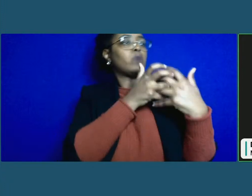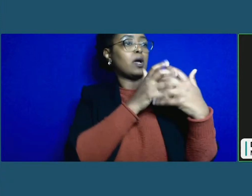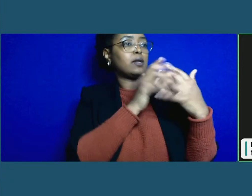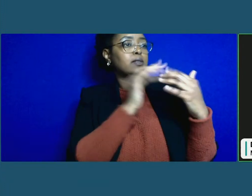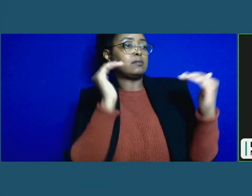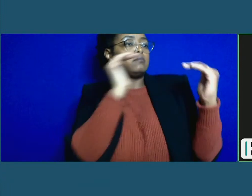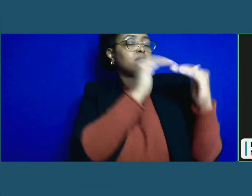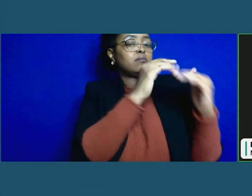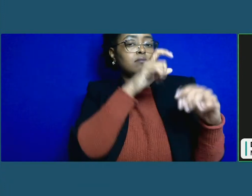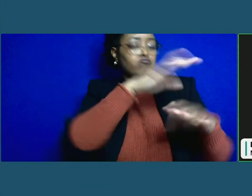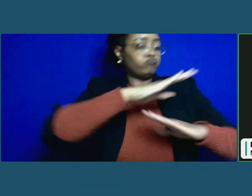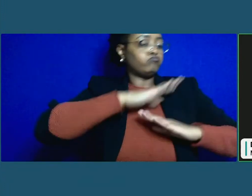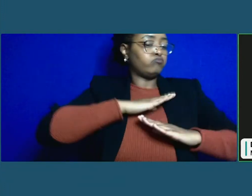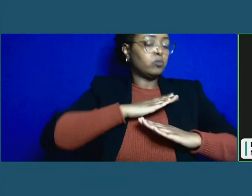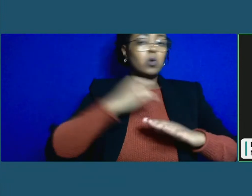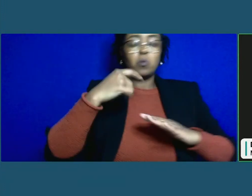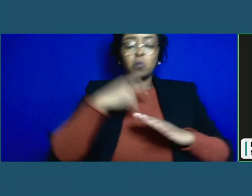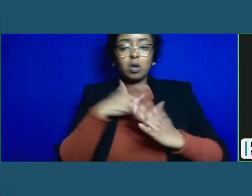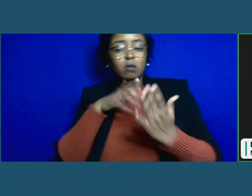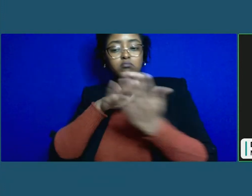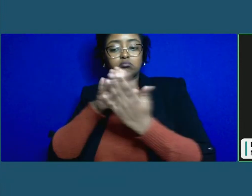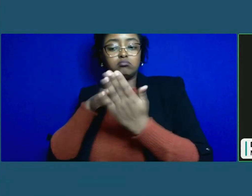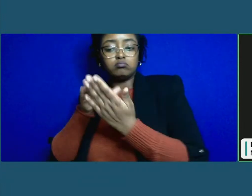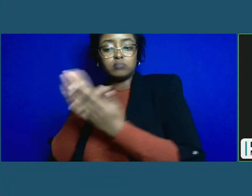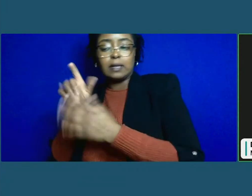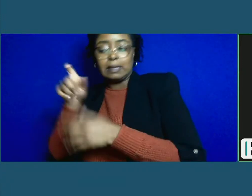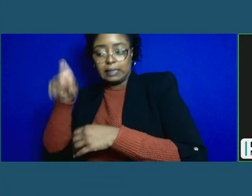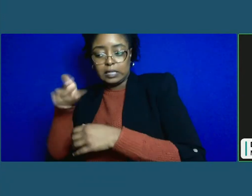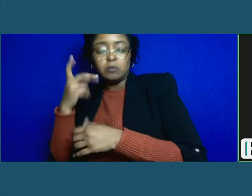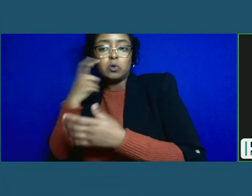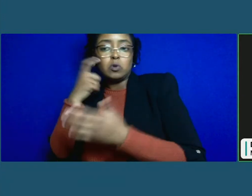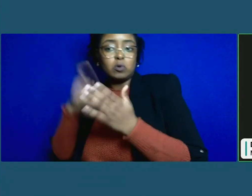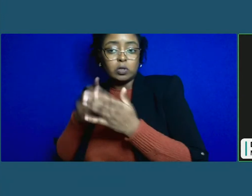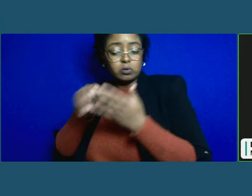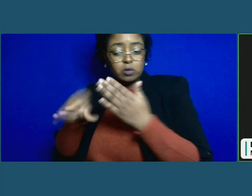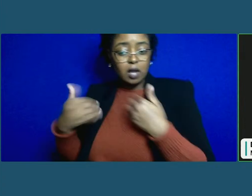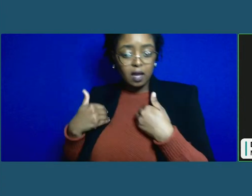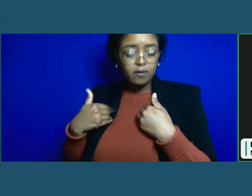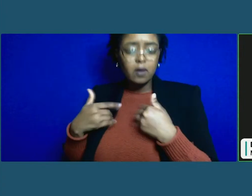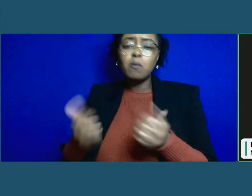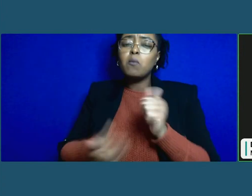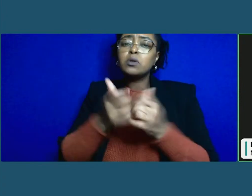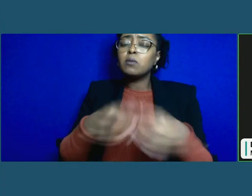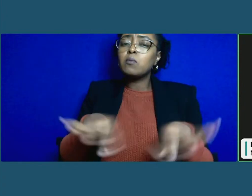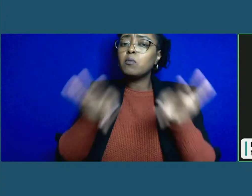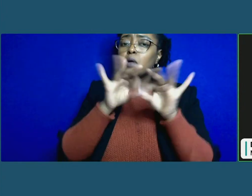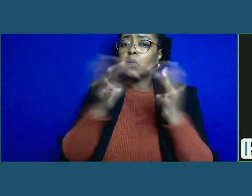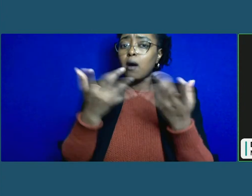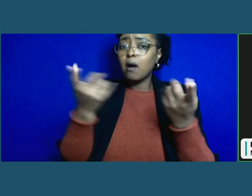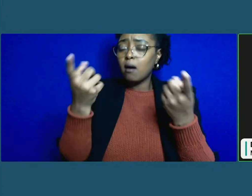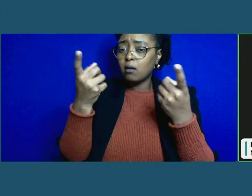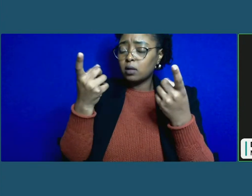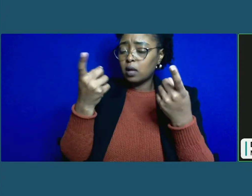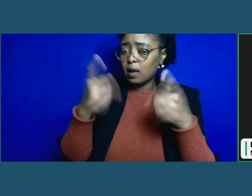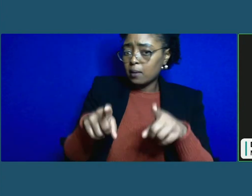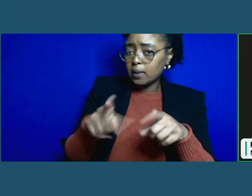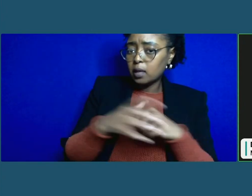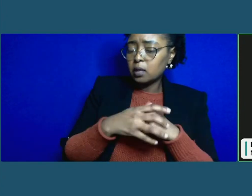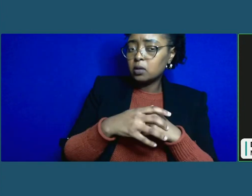we're actually meeting the mark. We're addressing the needs that we, um see, all of our students